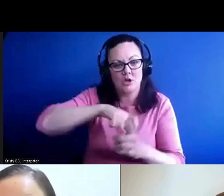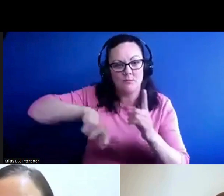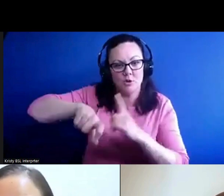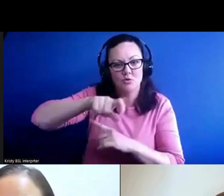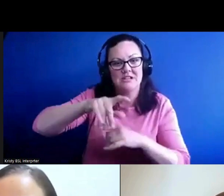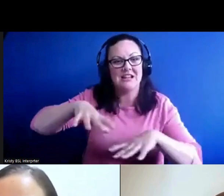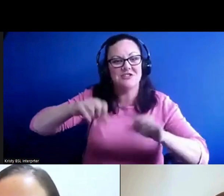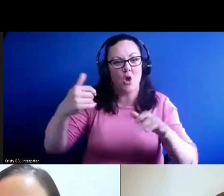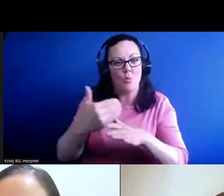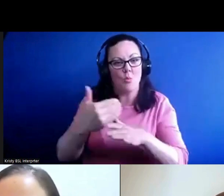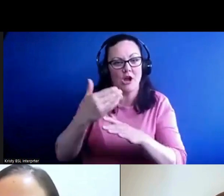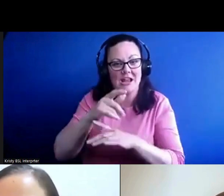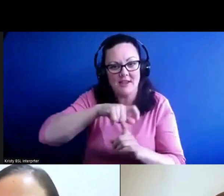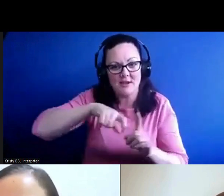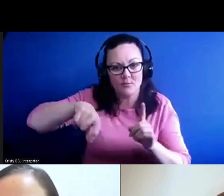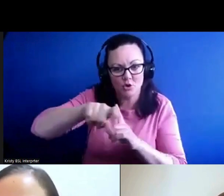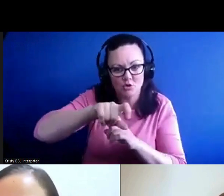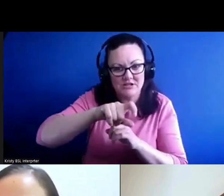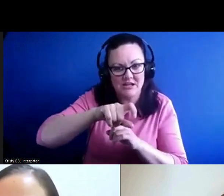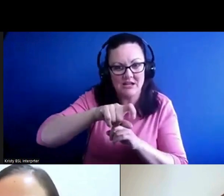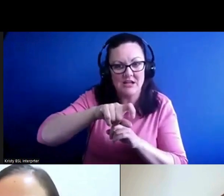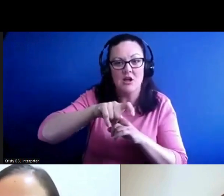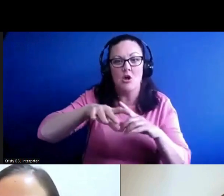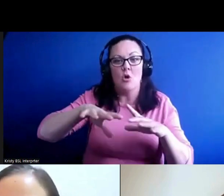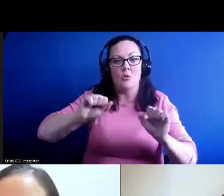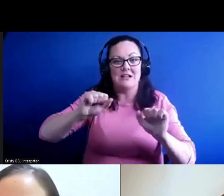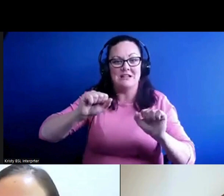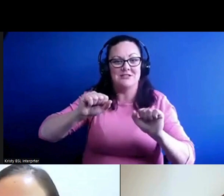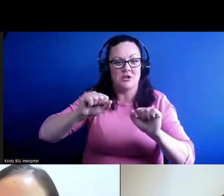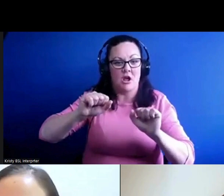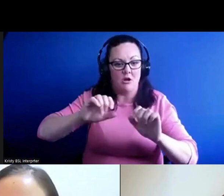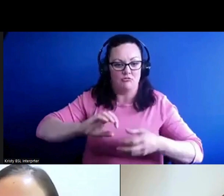community we start forming community groups and those